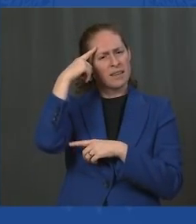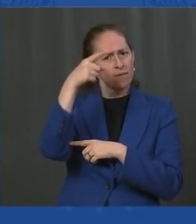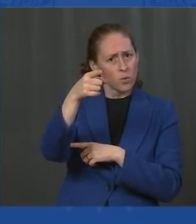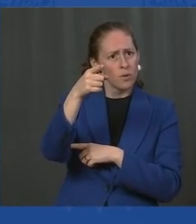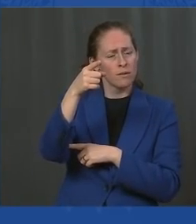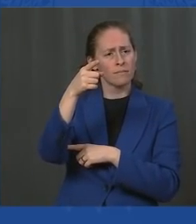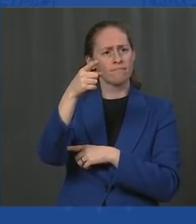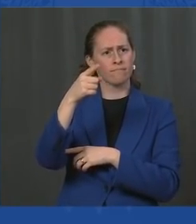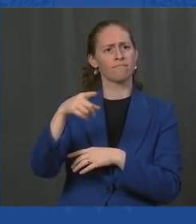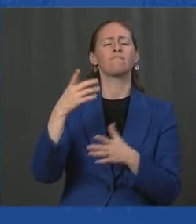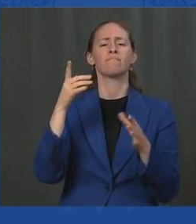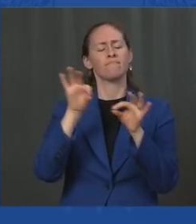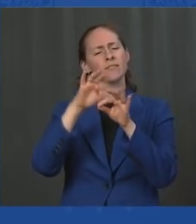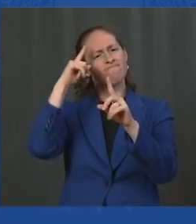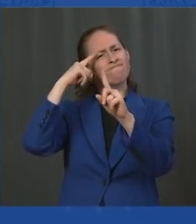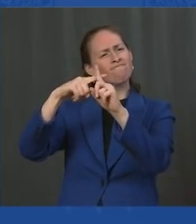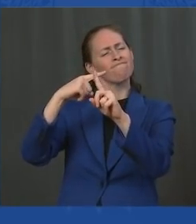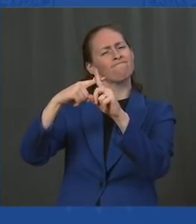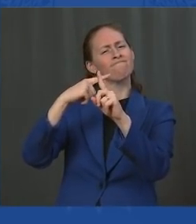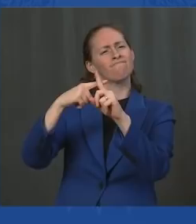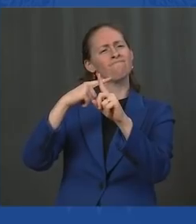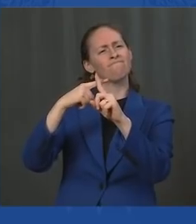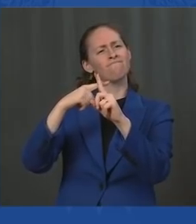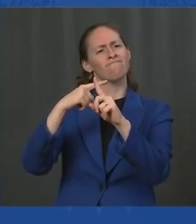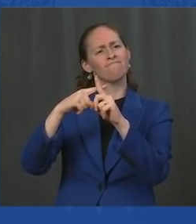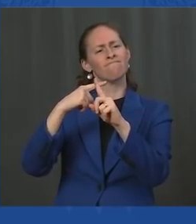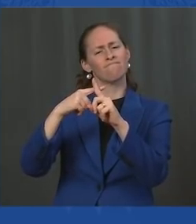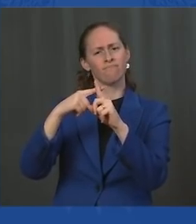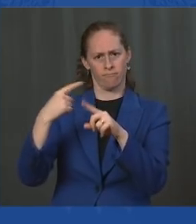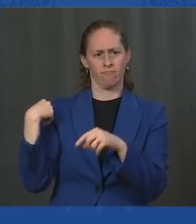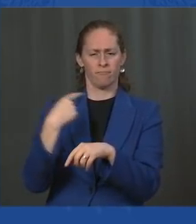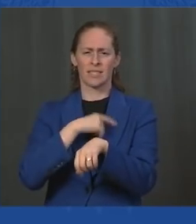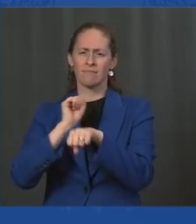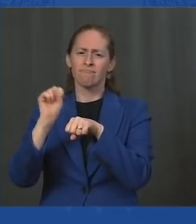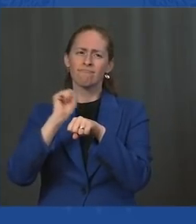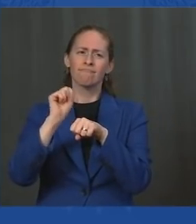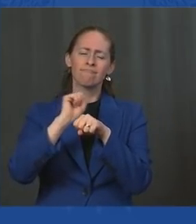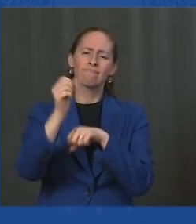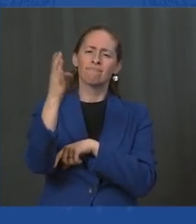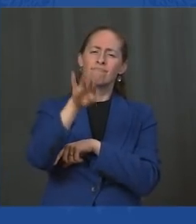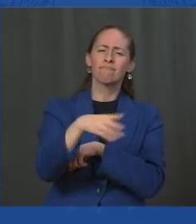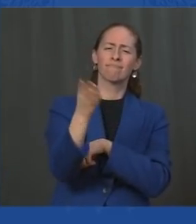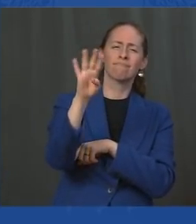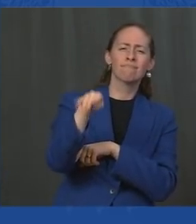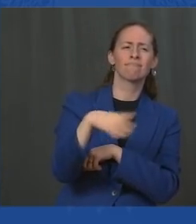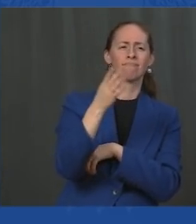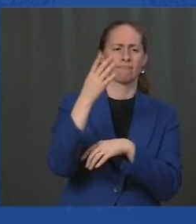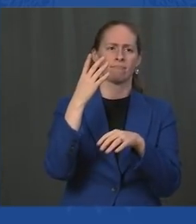Everyone working day and night to look out for their fellow Americans is what this is about. And we're going to get this done.